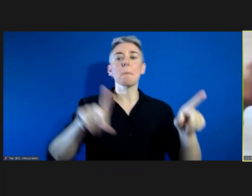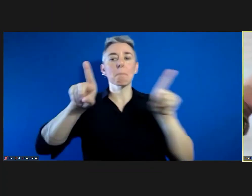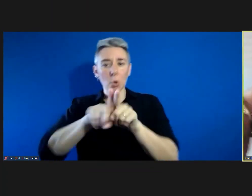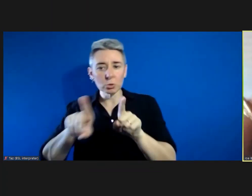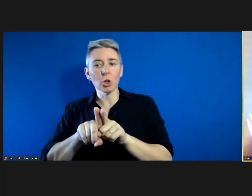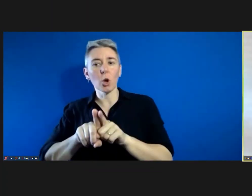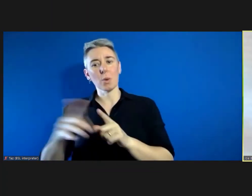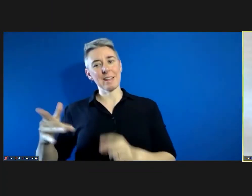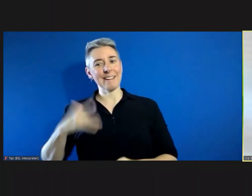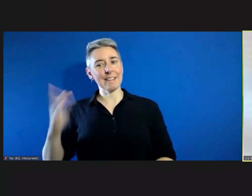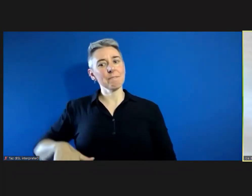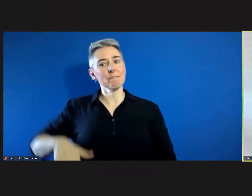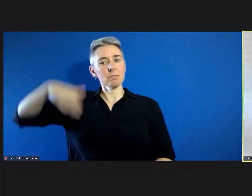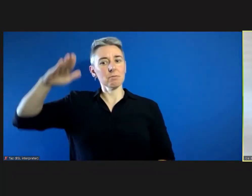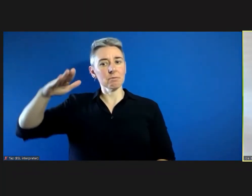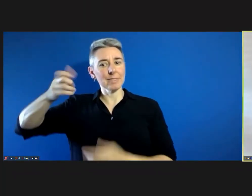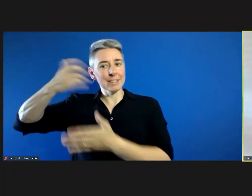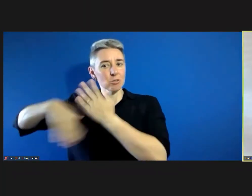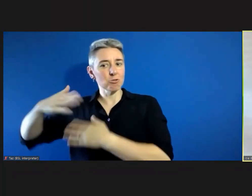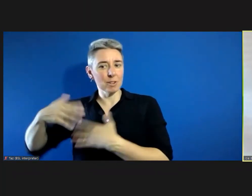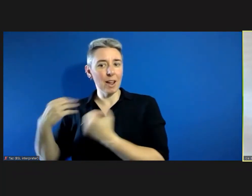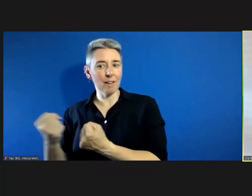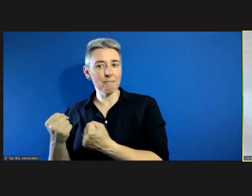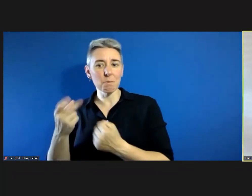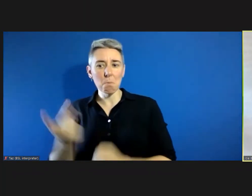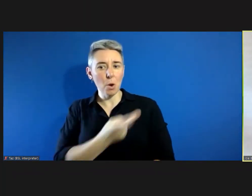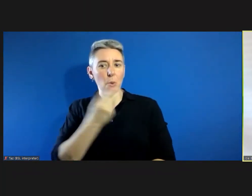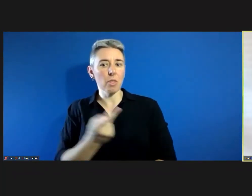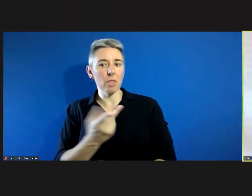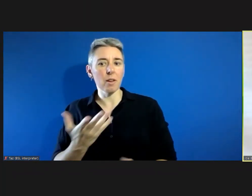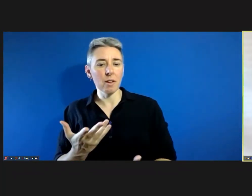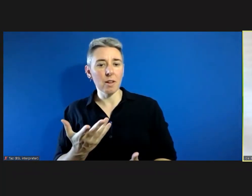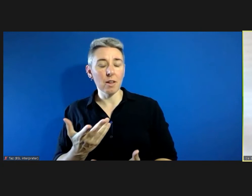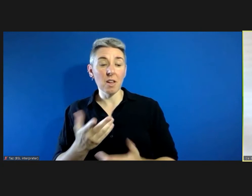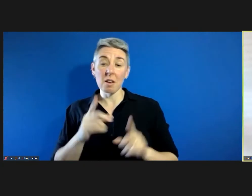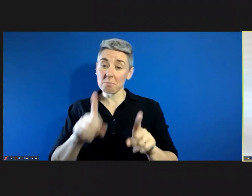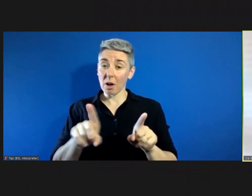Even so, I've said many times I'd rather trust my experience of life amongst my own people